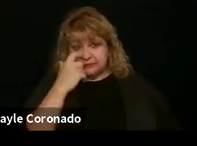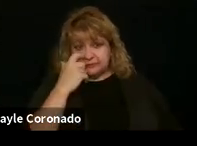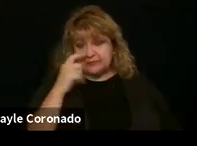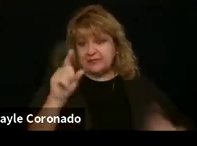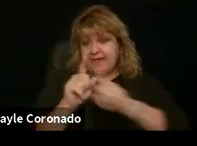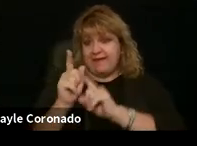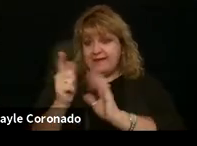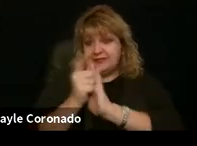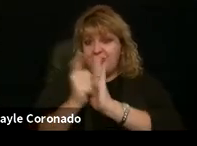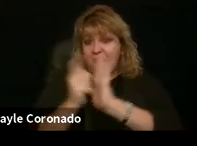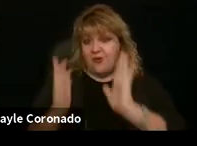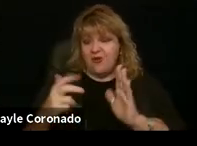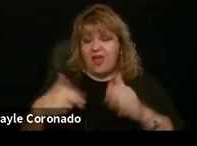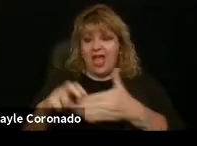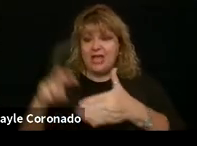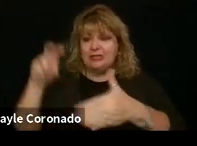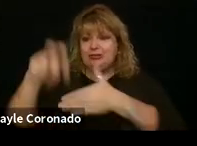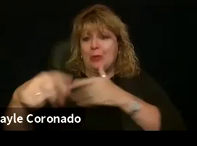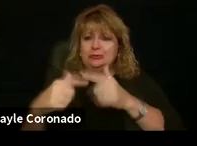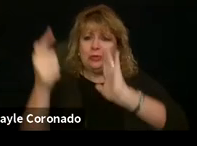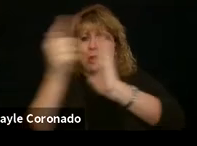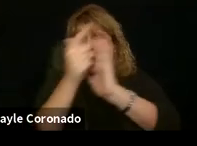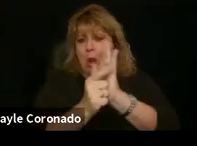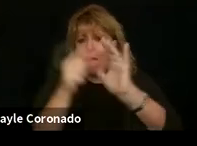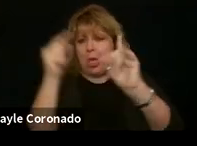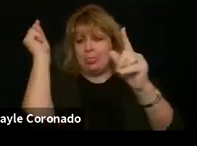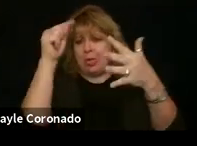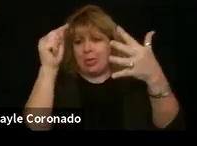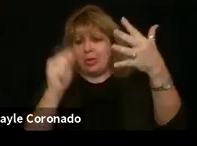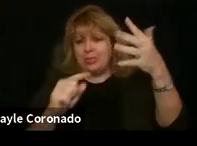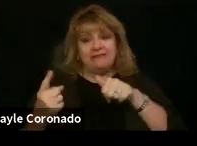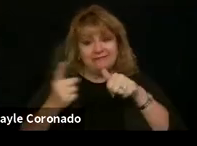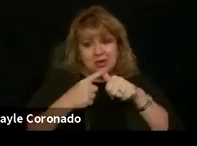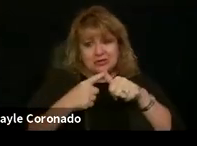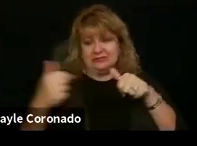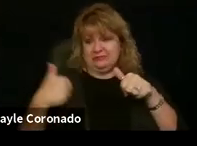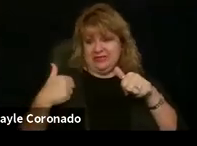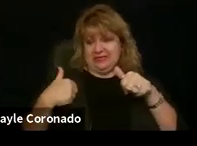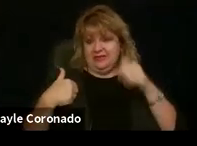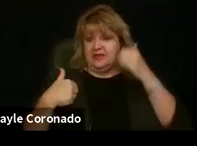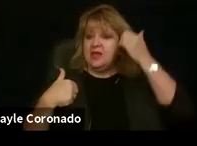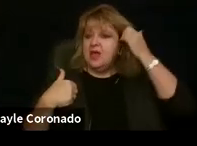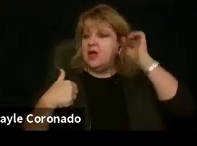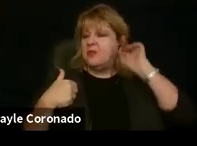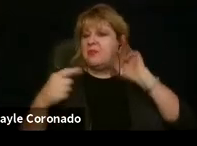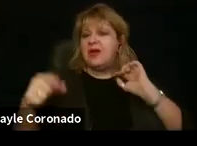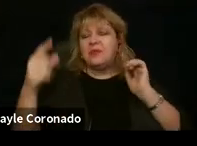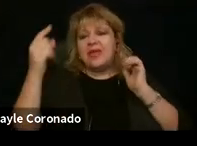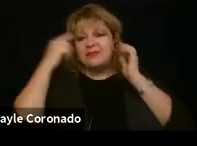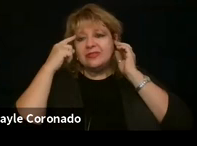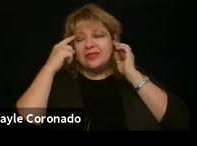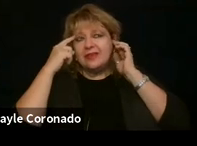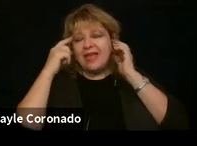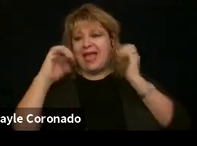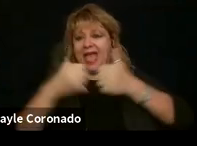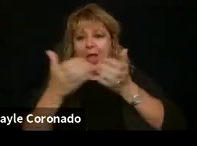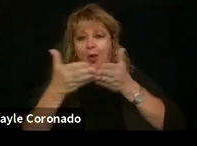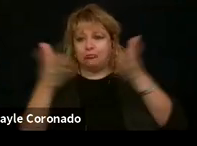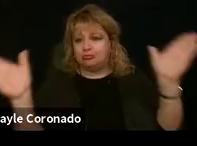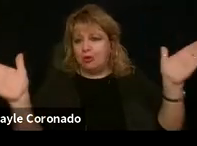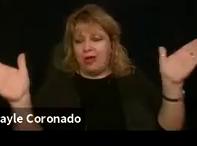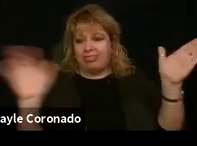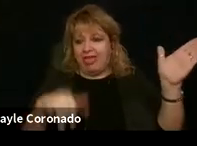I always jump to the law stuff first. But I think it's important also for us to think about how broad this can be. So when we're talking about transition.